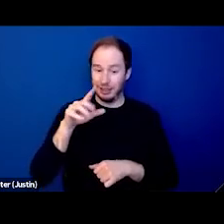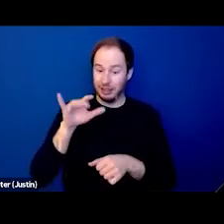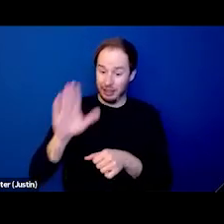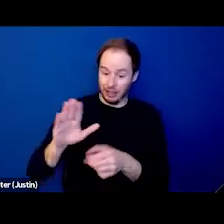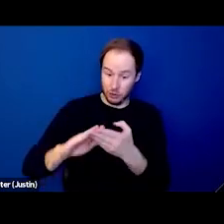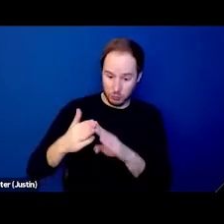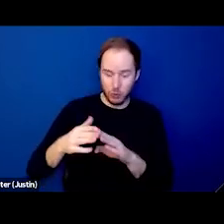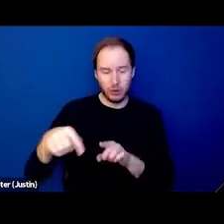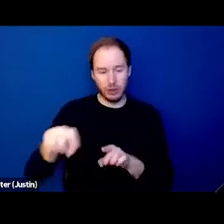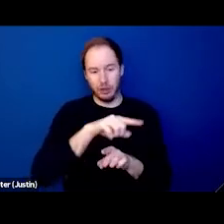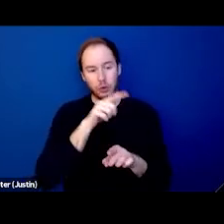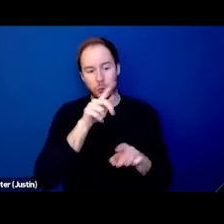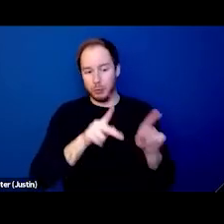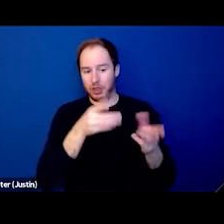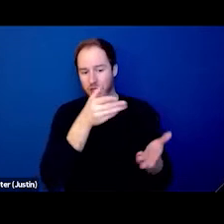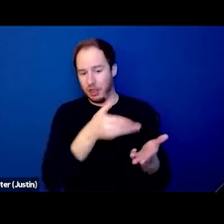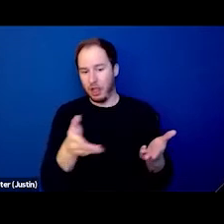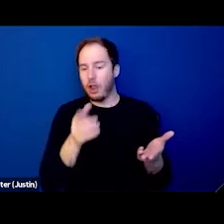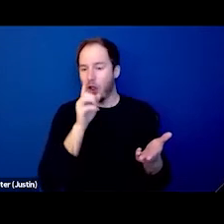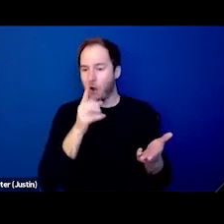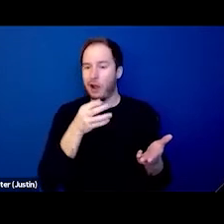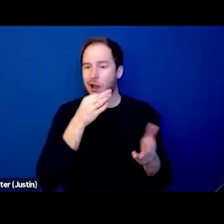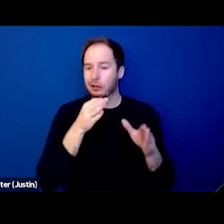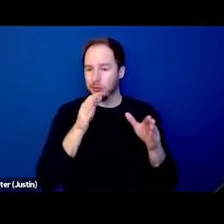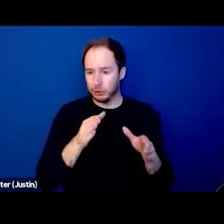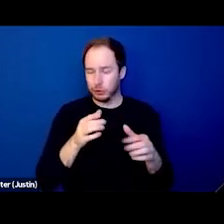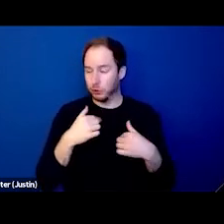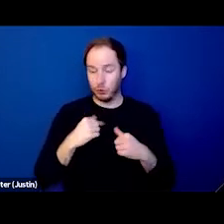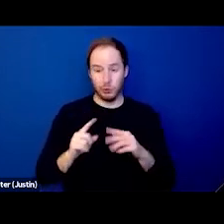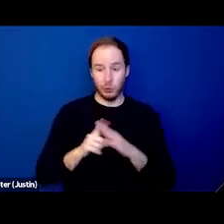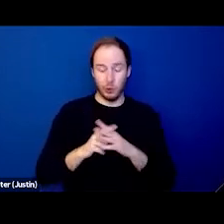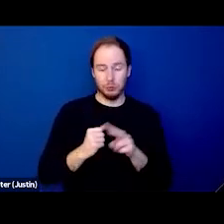So before you develop a formal relationships,